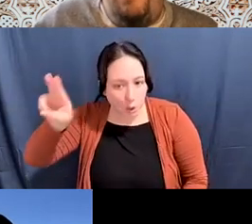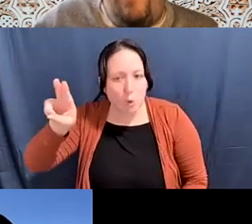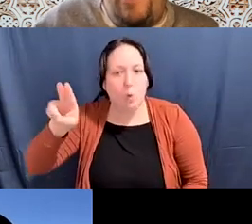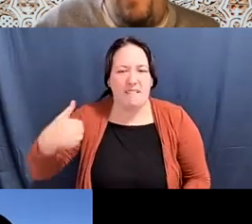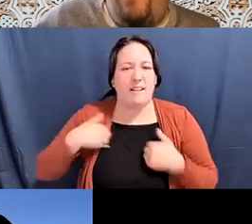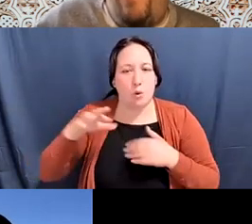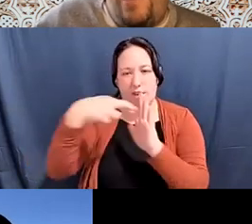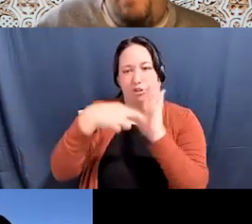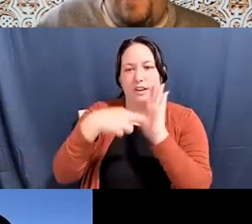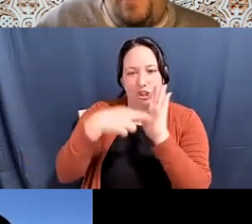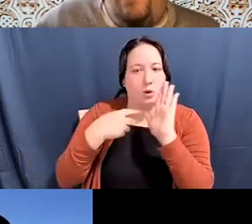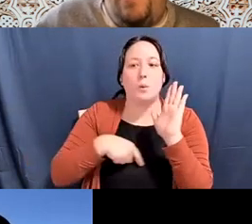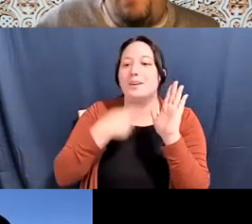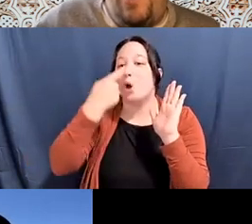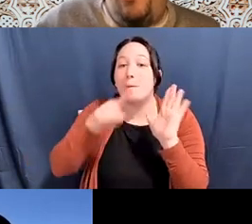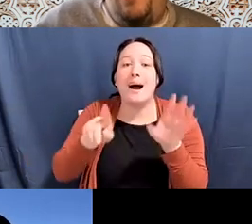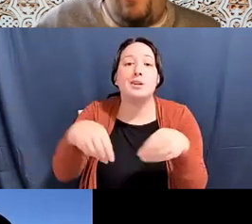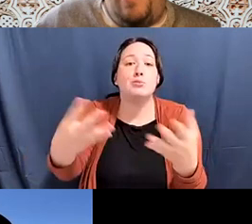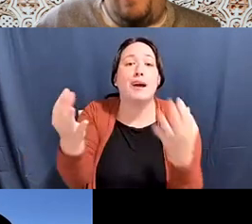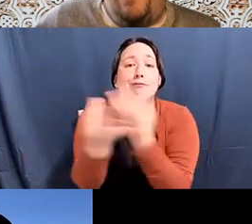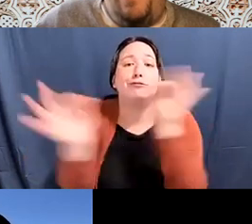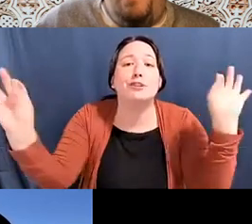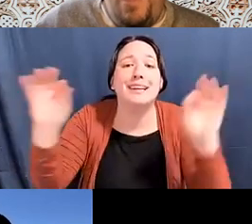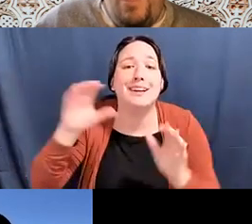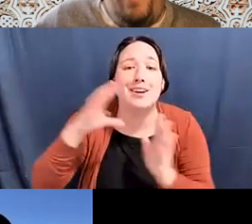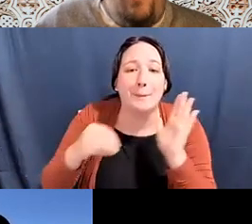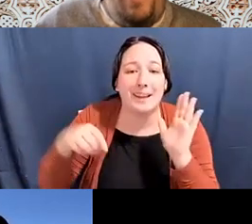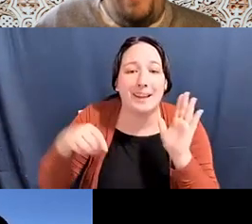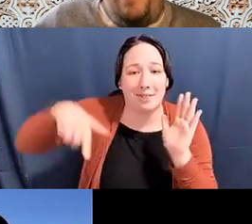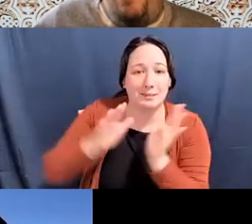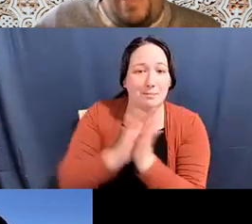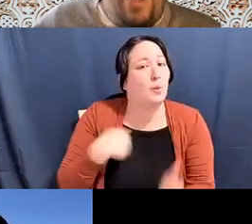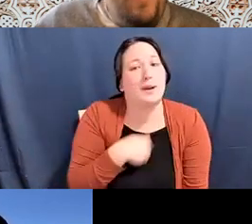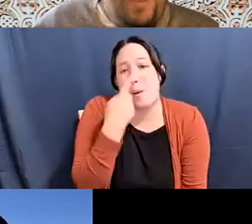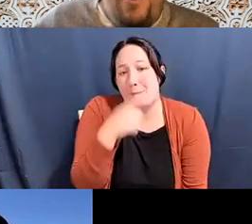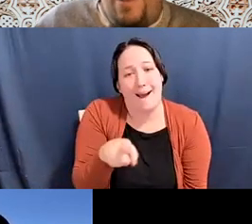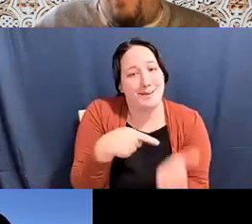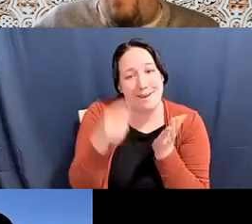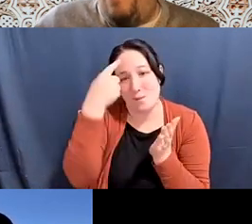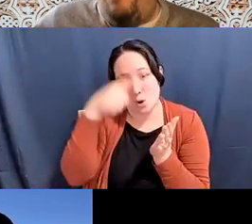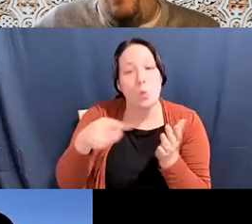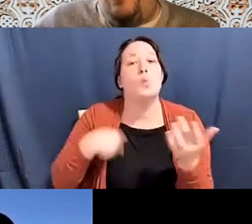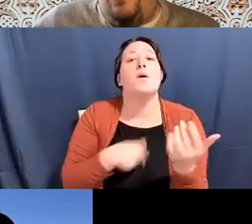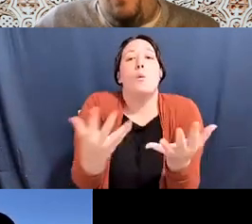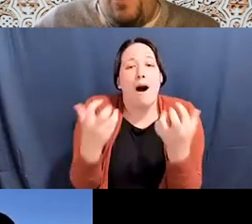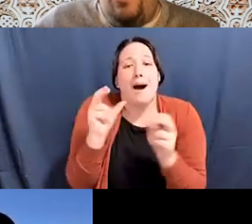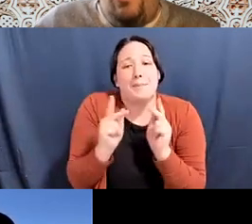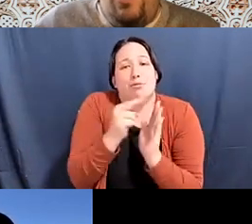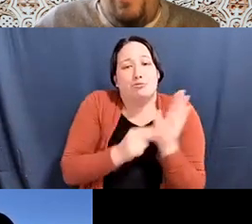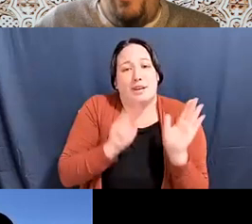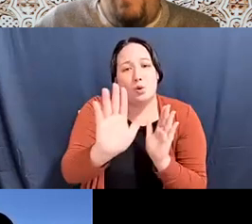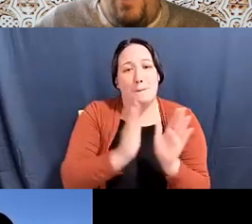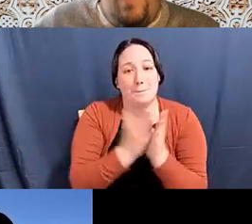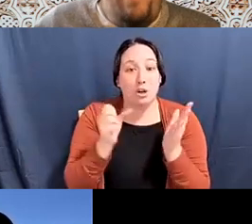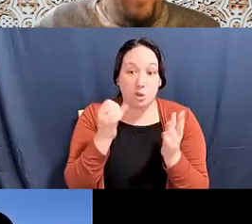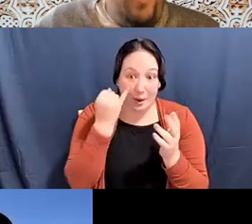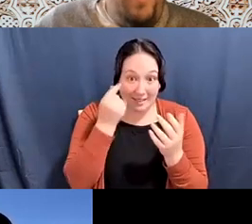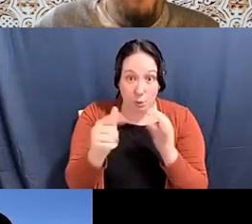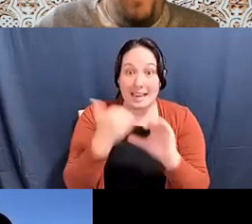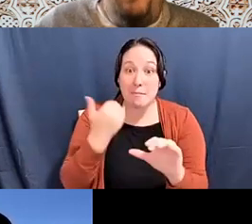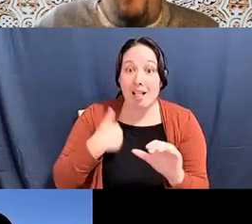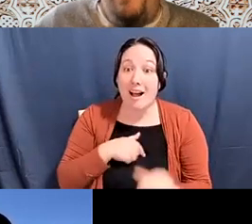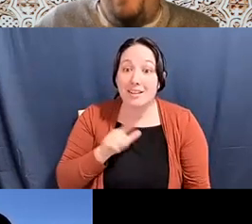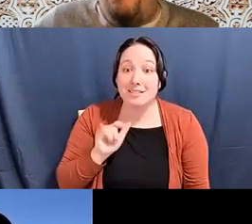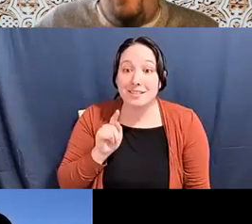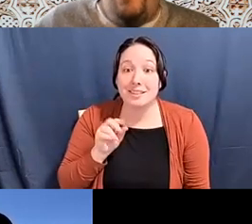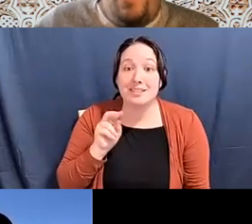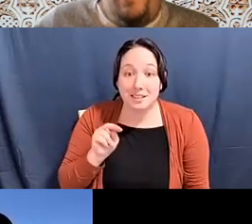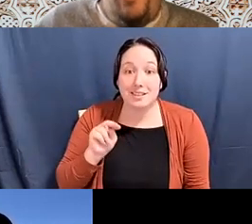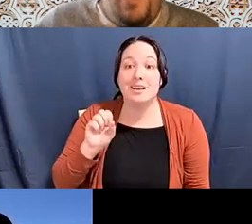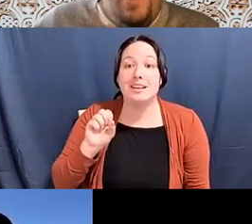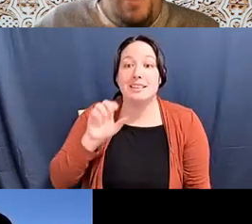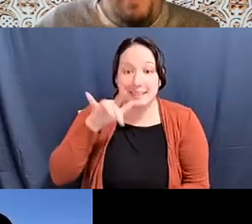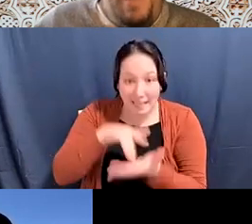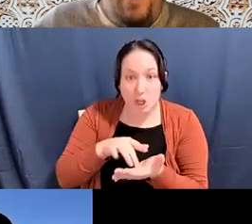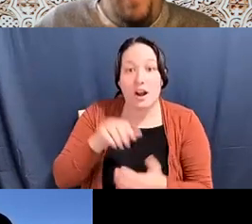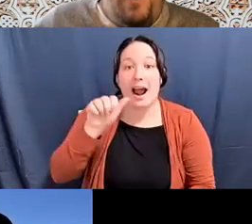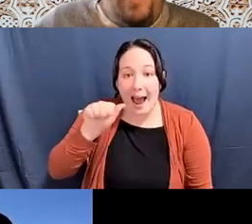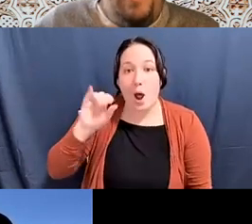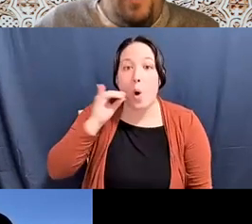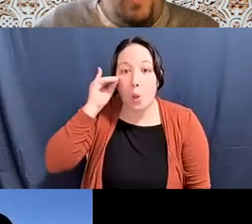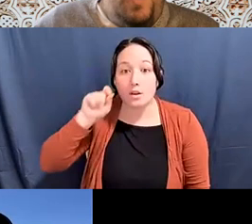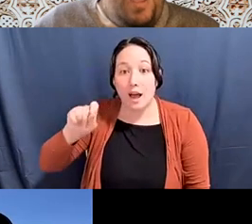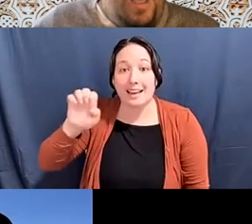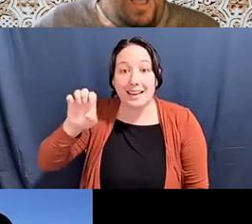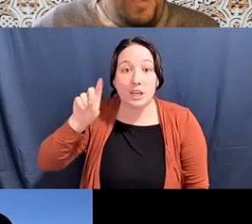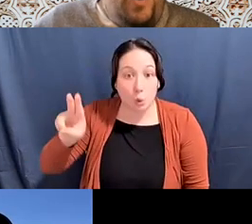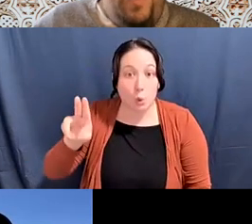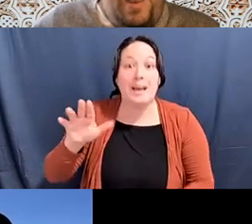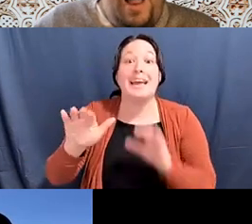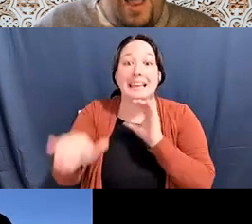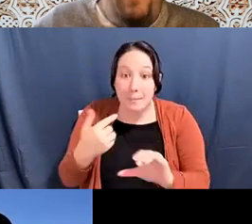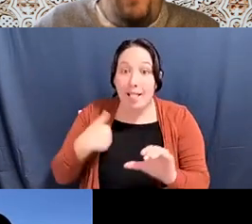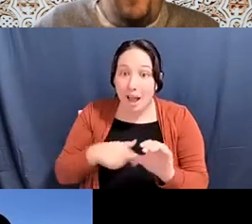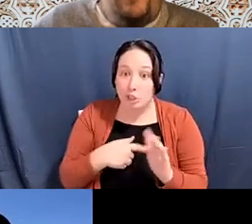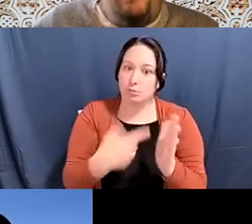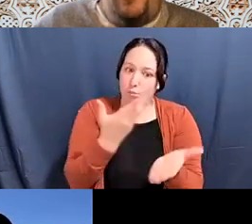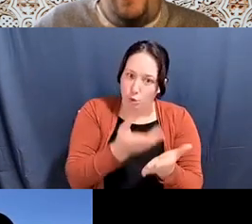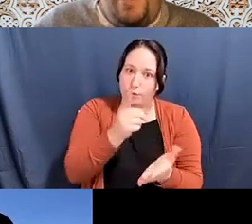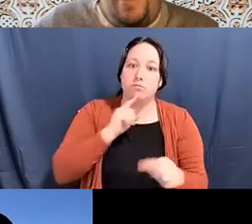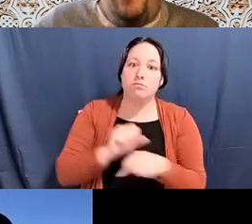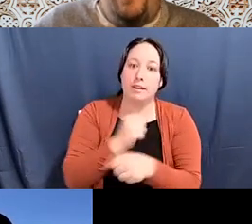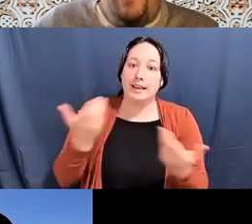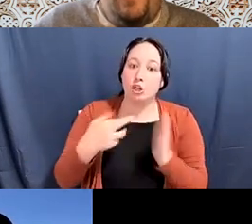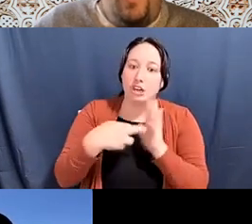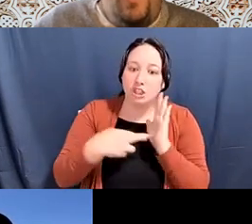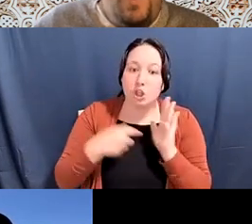Kyle Livie (he/him/his): to provide you with a free copy of Contemporary Asian American Activism, we want to get this book out there and we want people to learn and grow and then go and build movements and build knowledge out there, and so I know that I've learned so much today and just feel so...